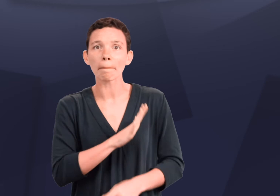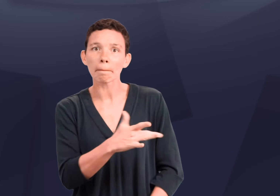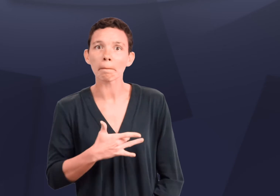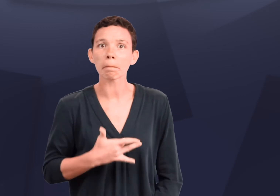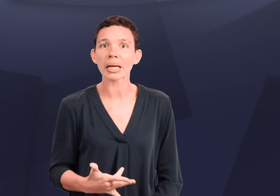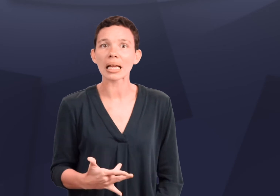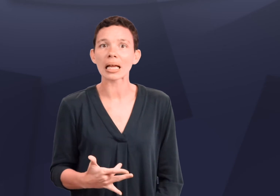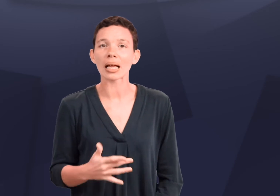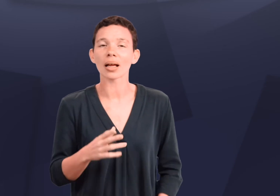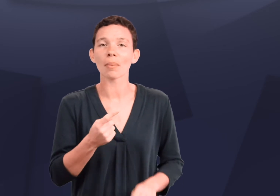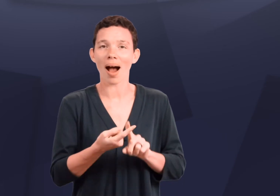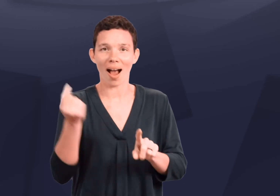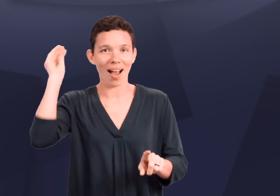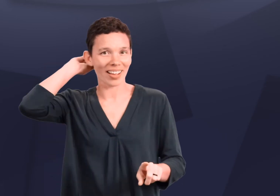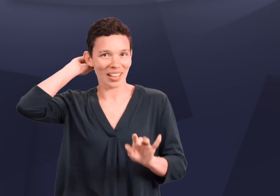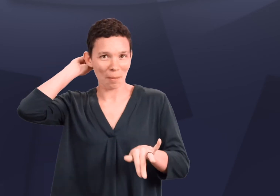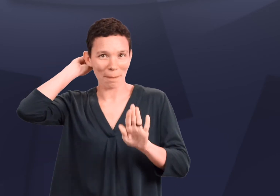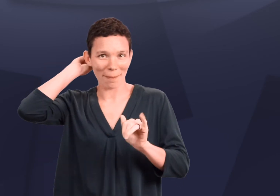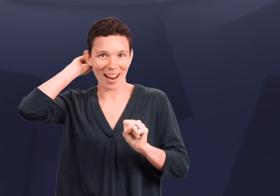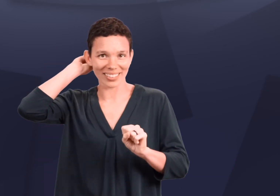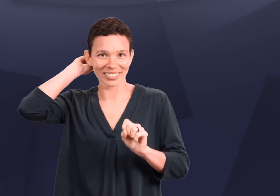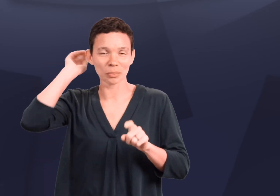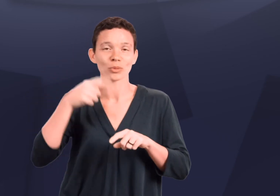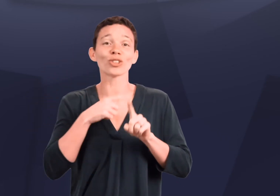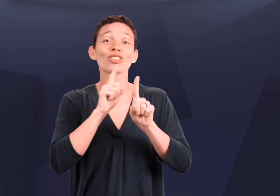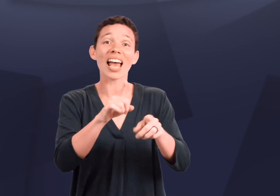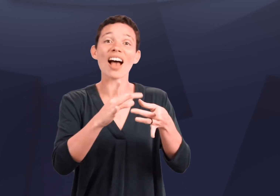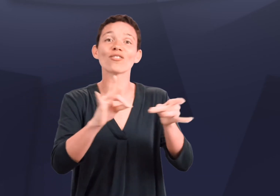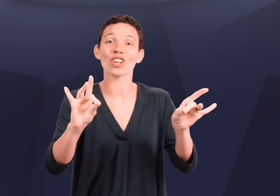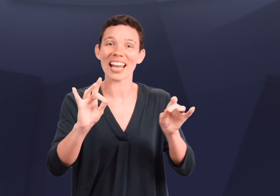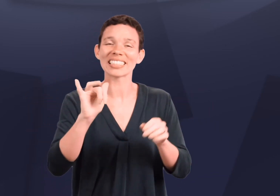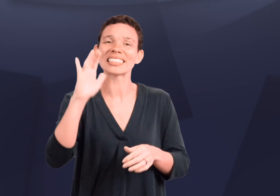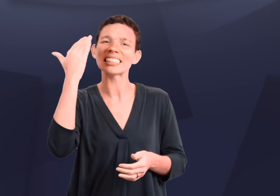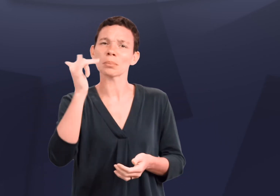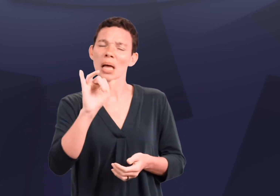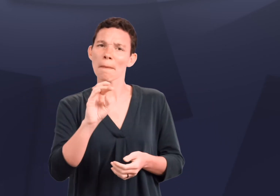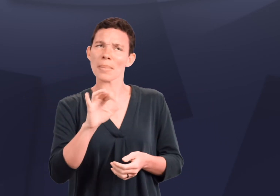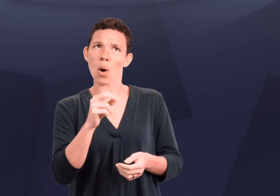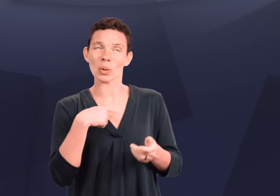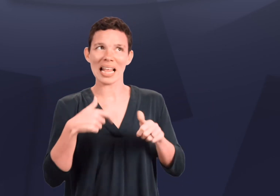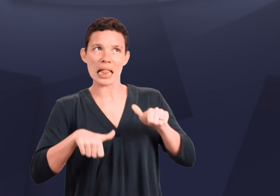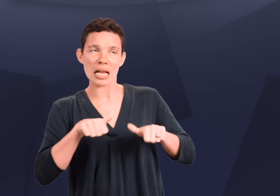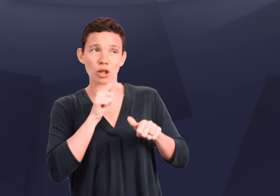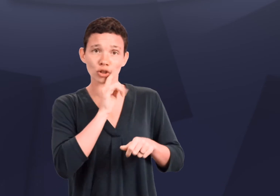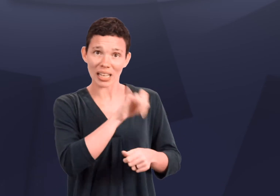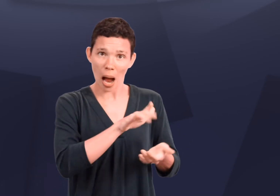that family is too big, and that's typical of them. This phrase comes about from unconscious bias.